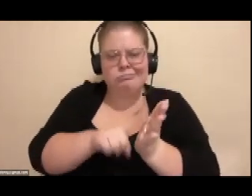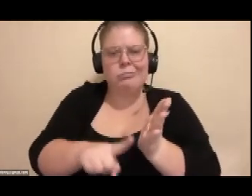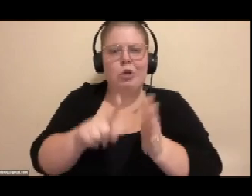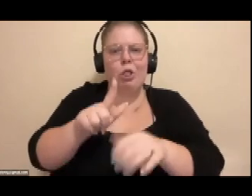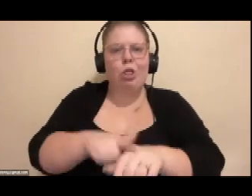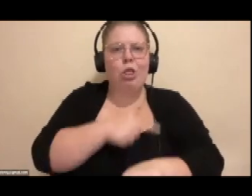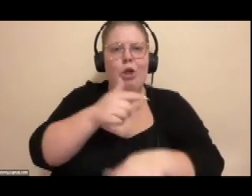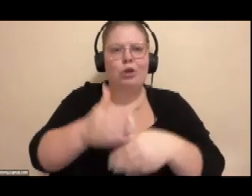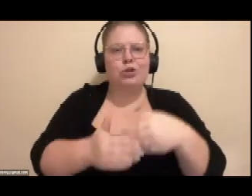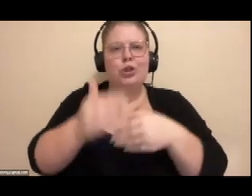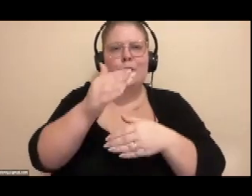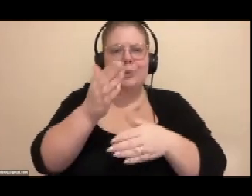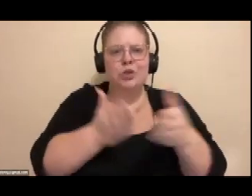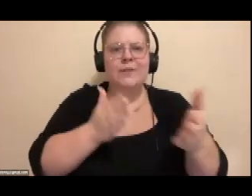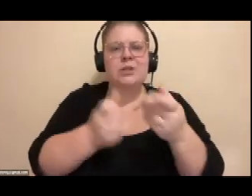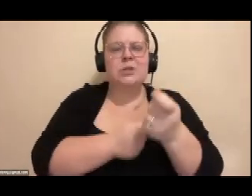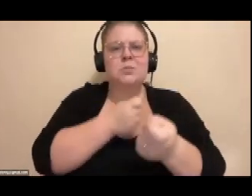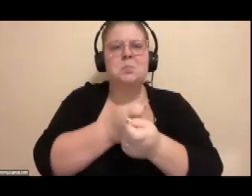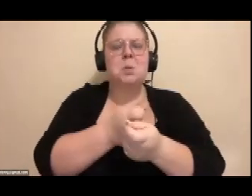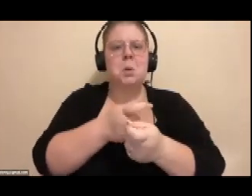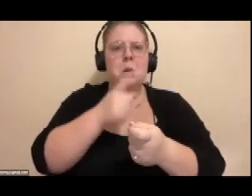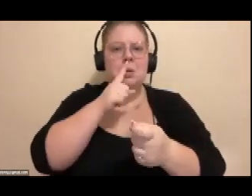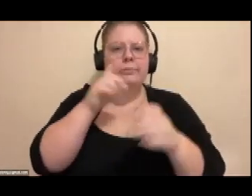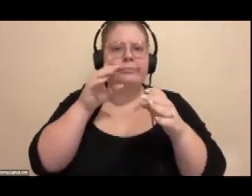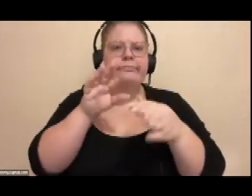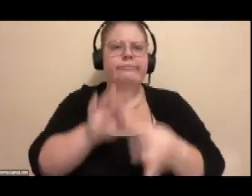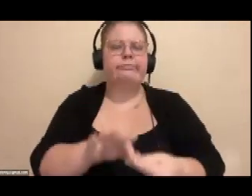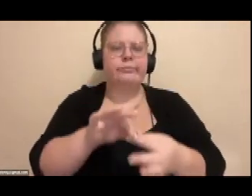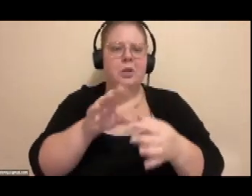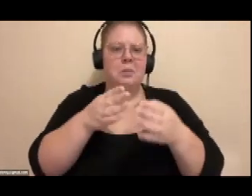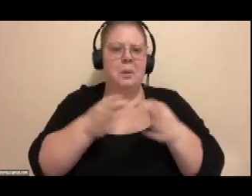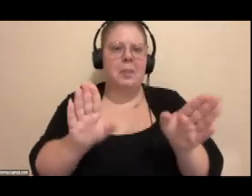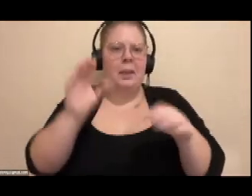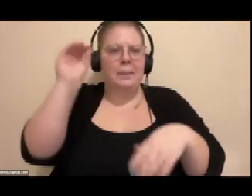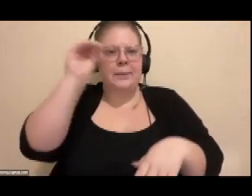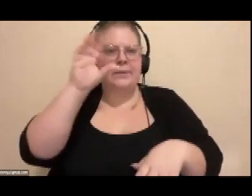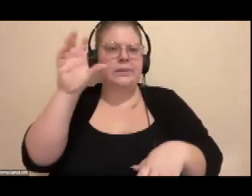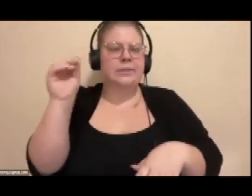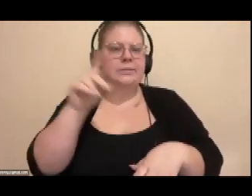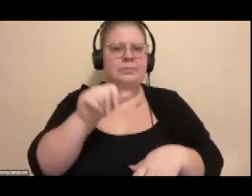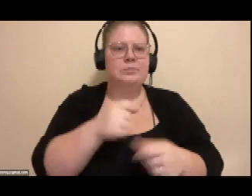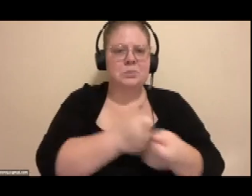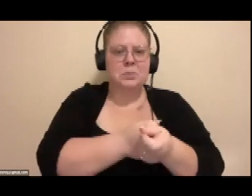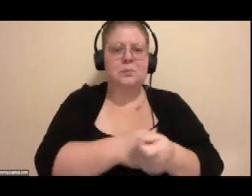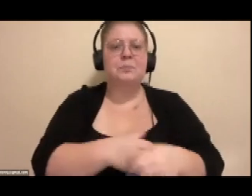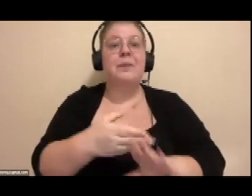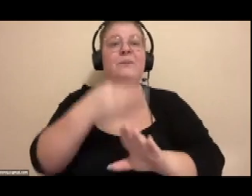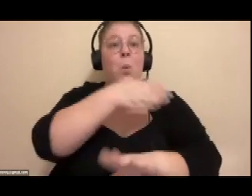employment and public opinion. Prior to that, Ari served as Executive Director of